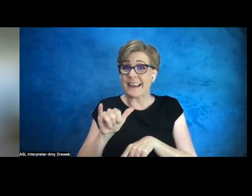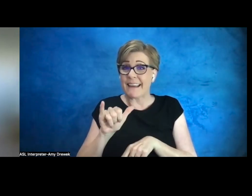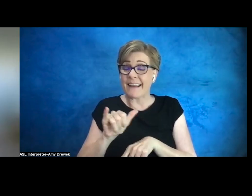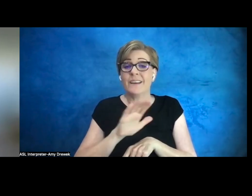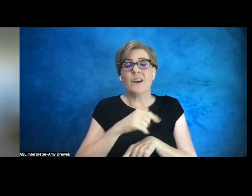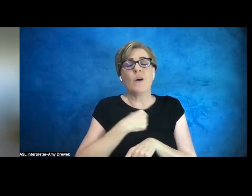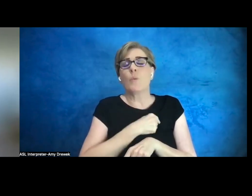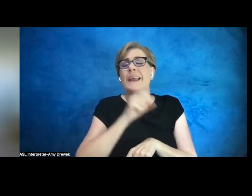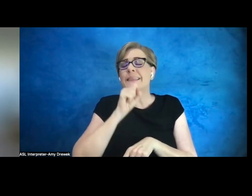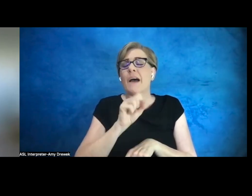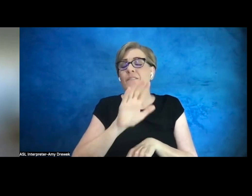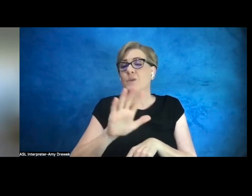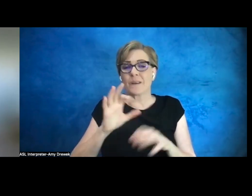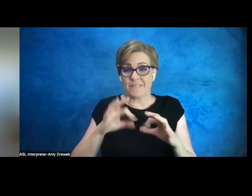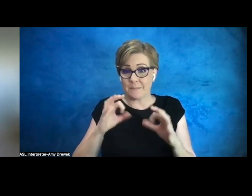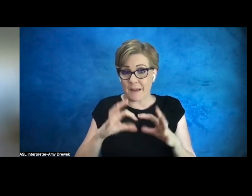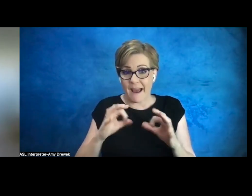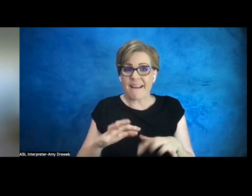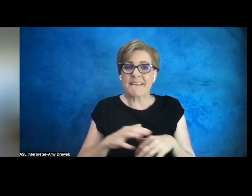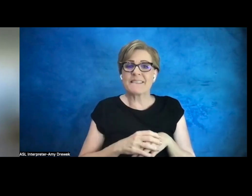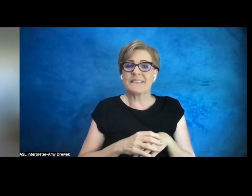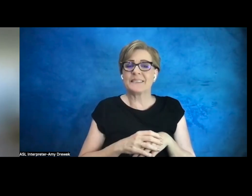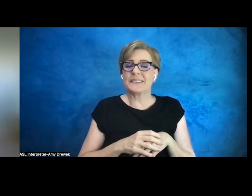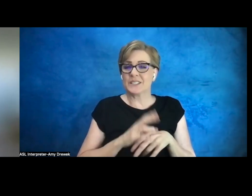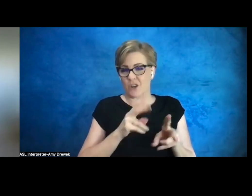I love a survey! So please feel free to fill that out.